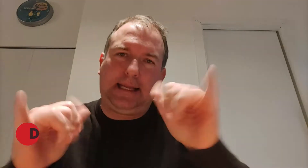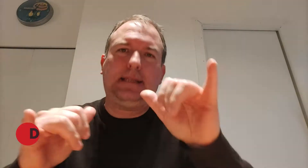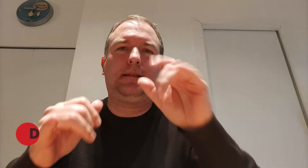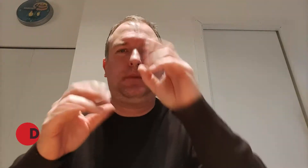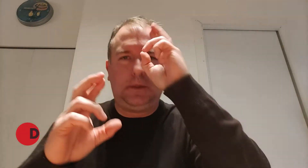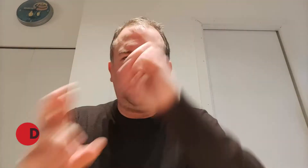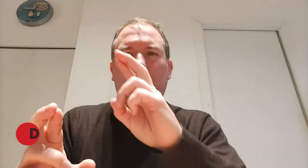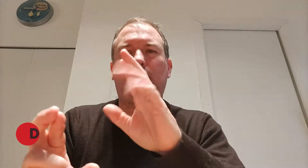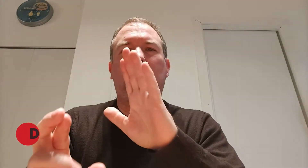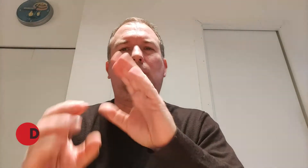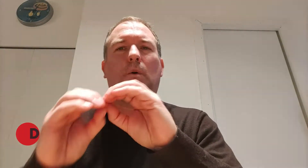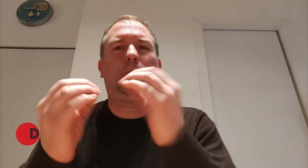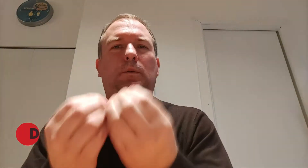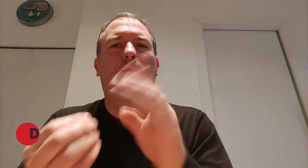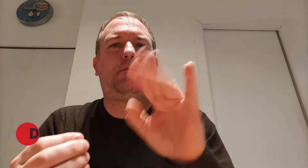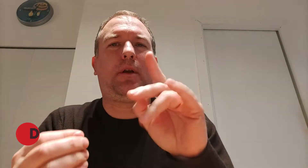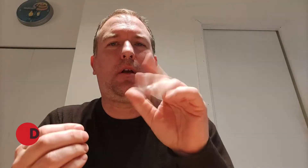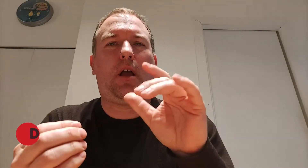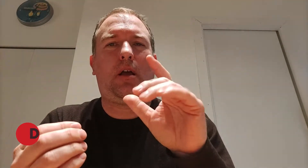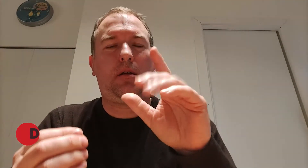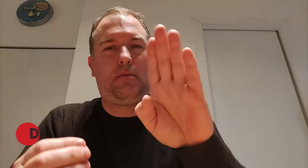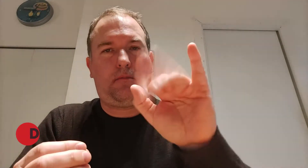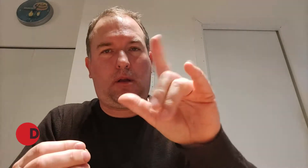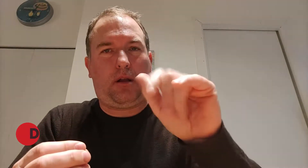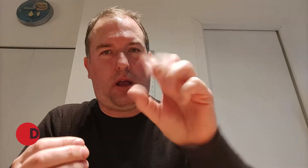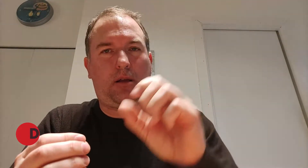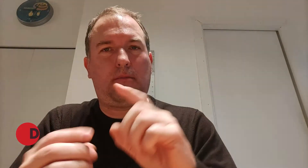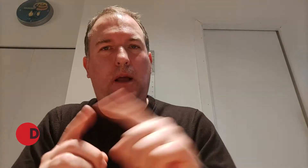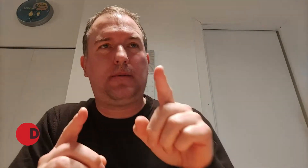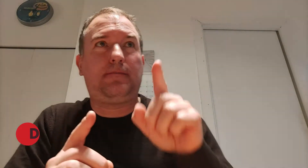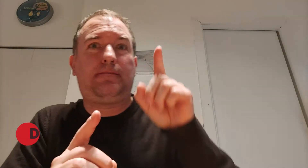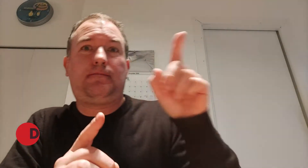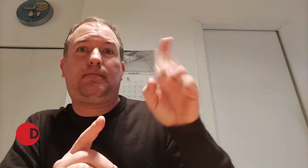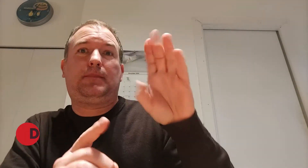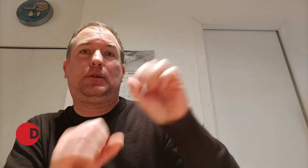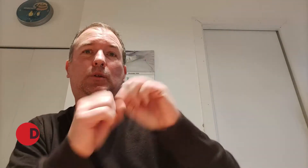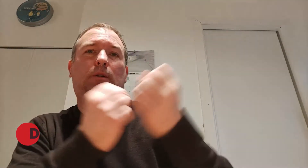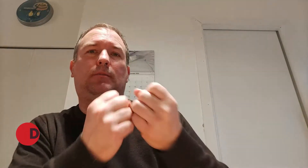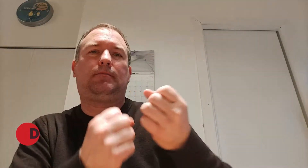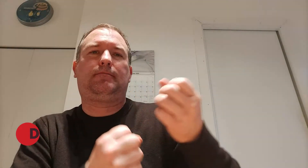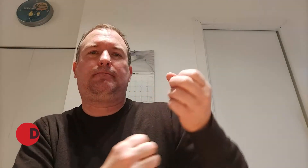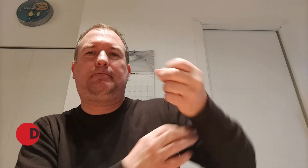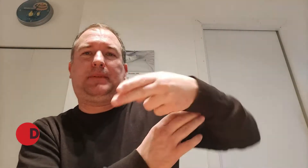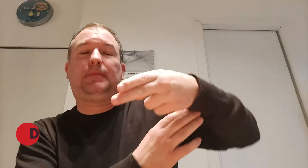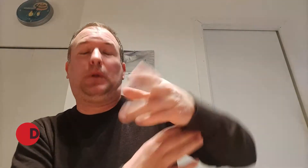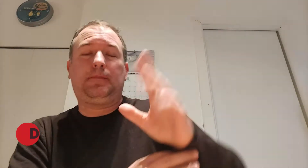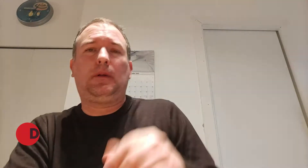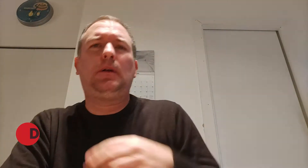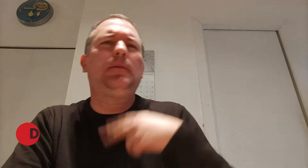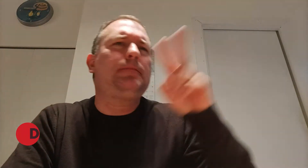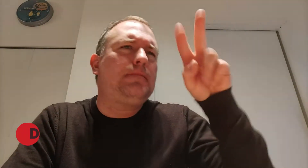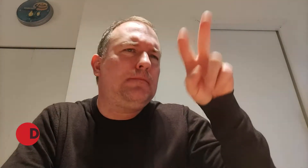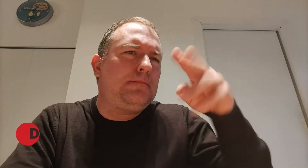We still respect our organization's bylaws but BC Societies take precedent.